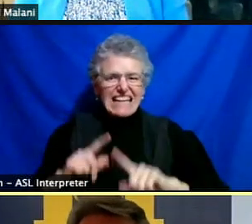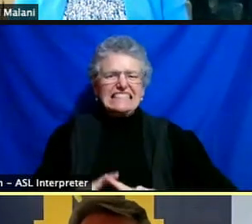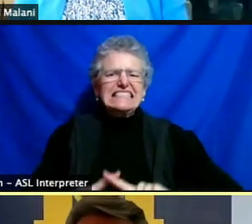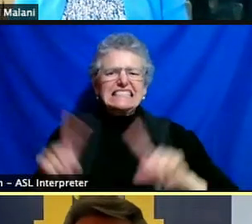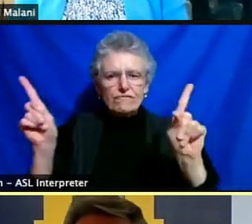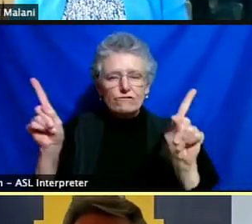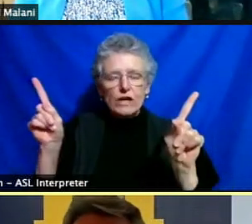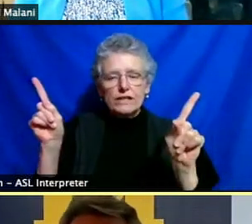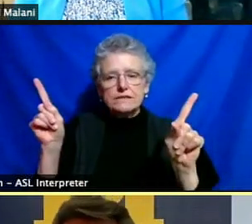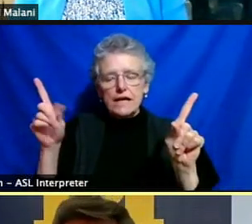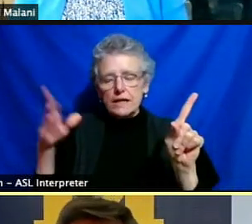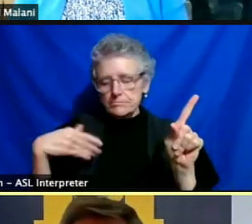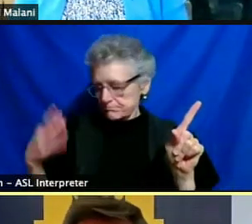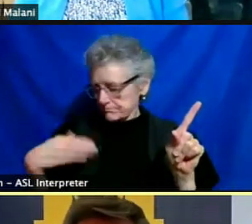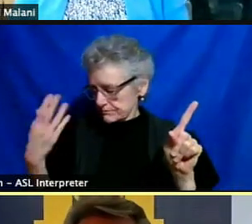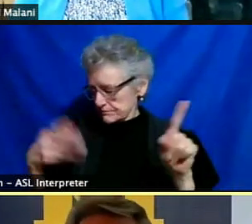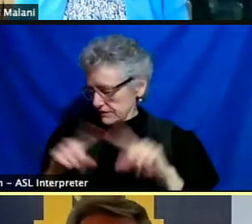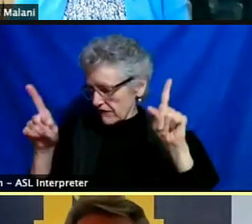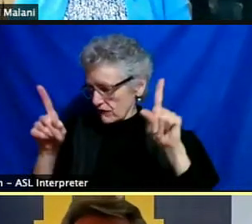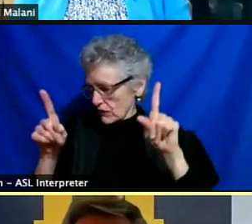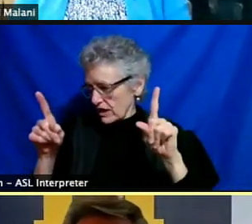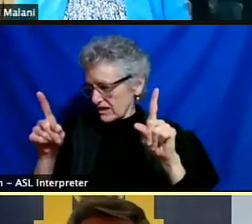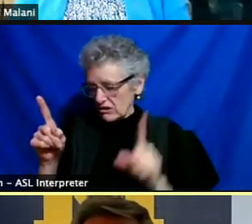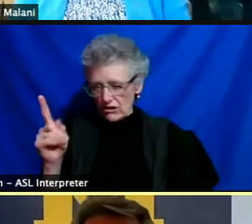there's a different look and feel to the application.